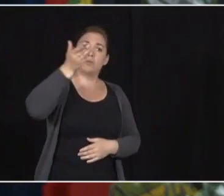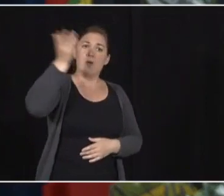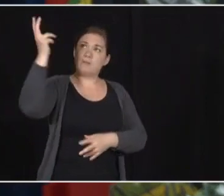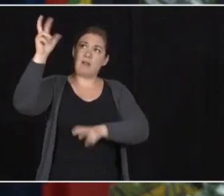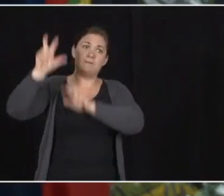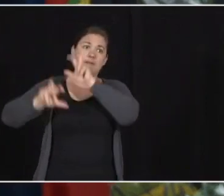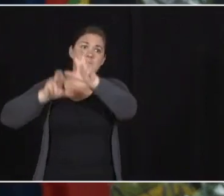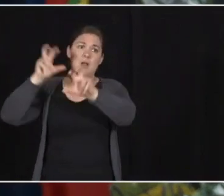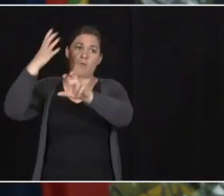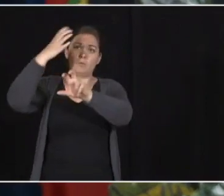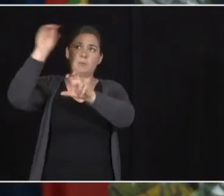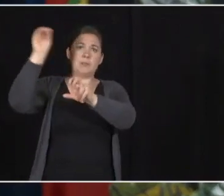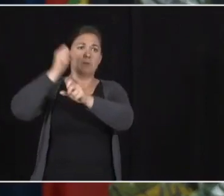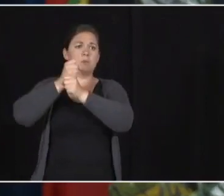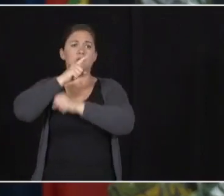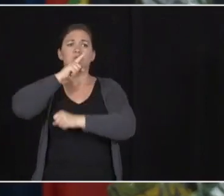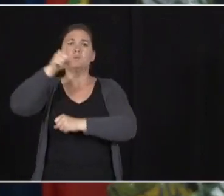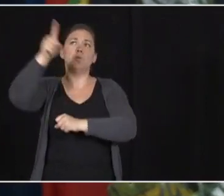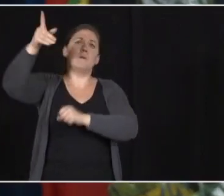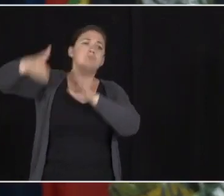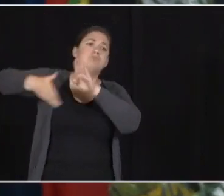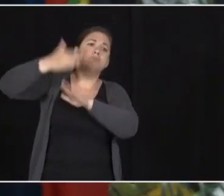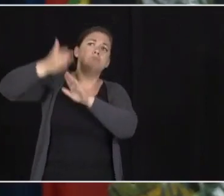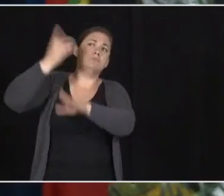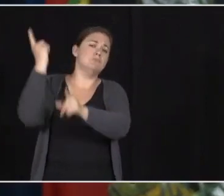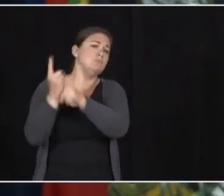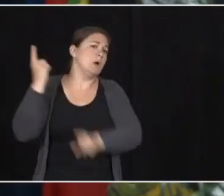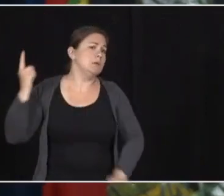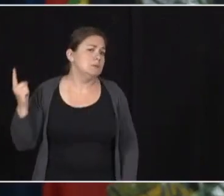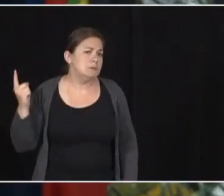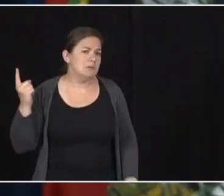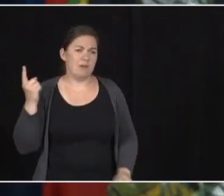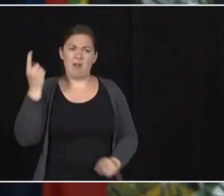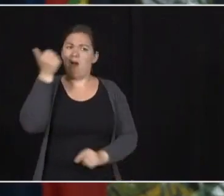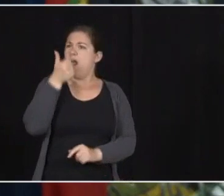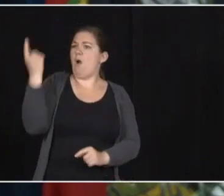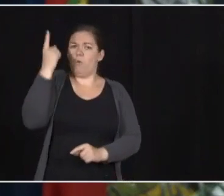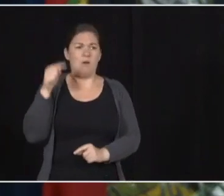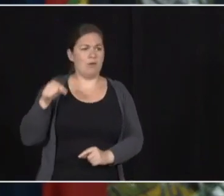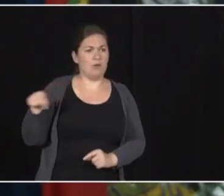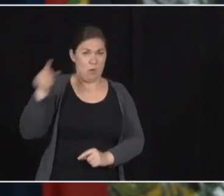Make sure the company is run well. Any of us that are listening right now, you buy a stock,